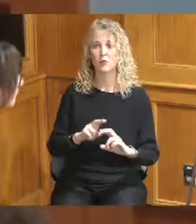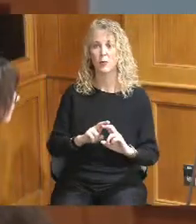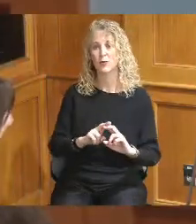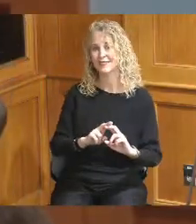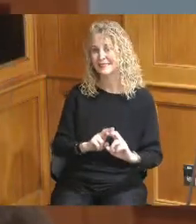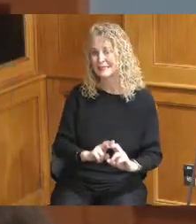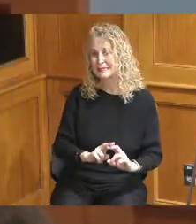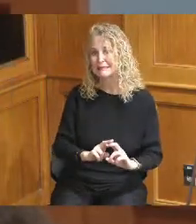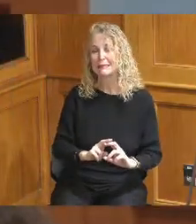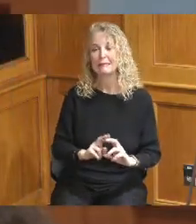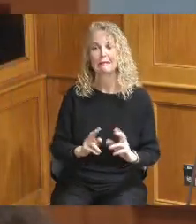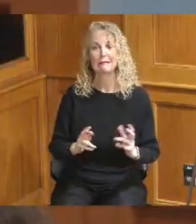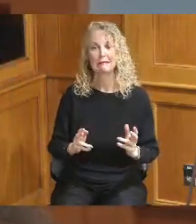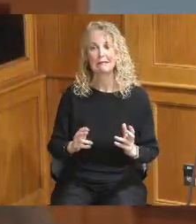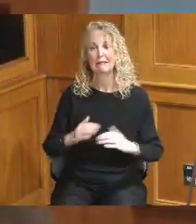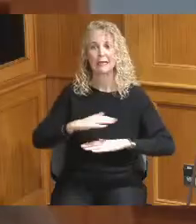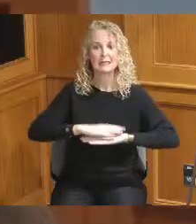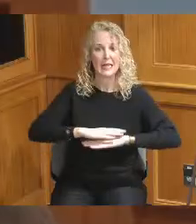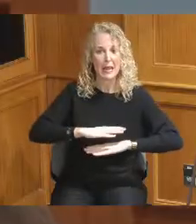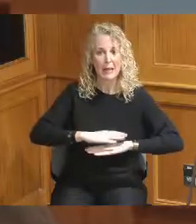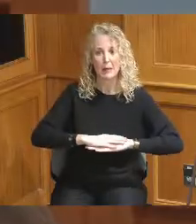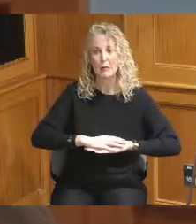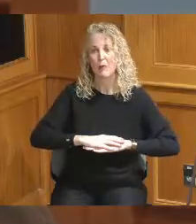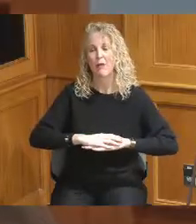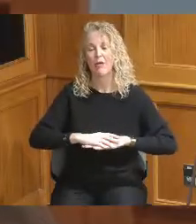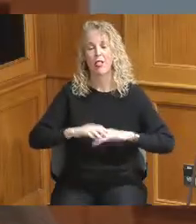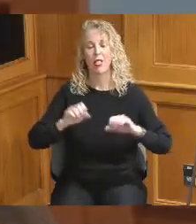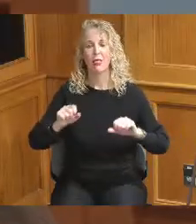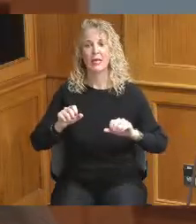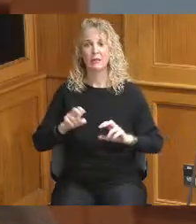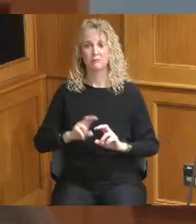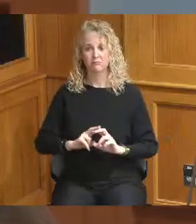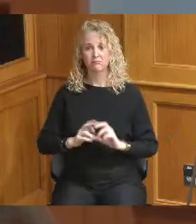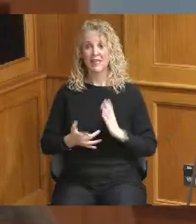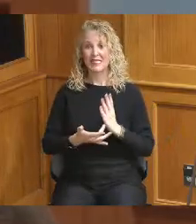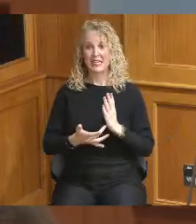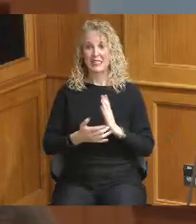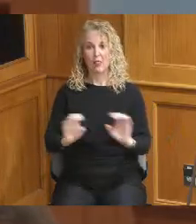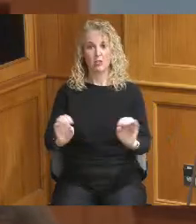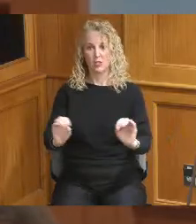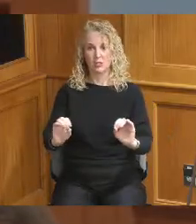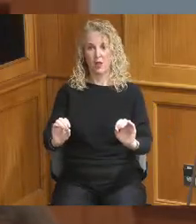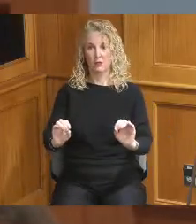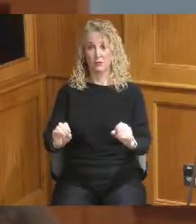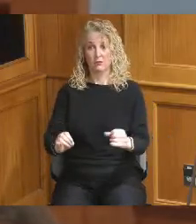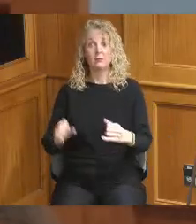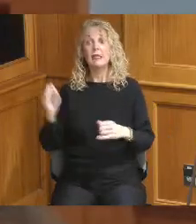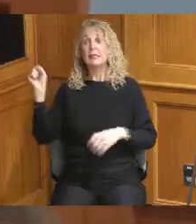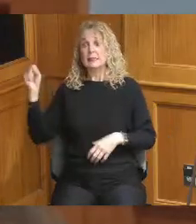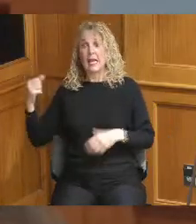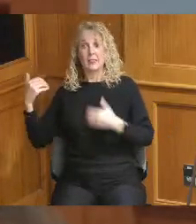um a table to set a drink on no technology we have rooms where we will have technology where